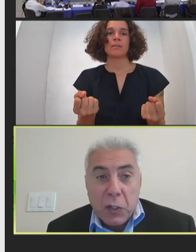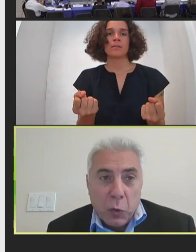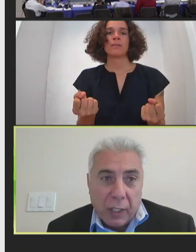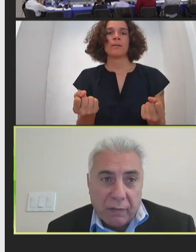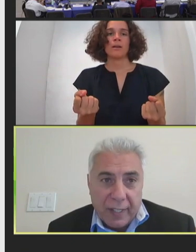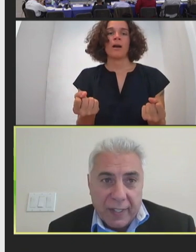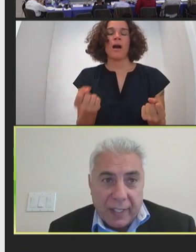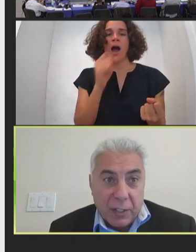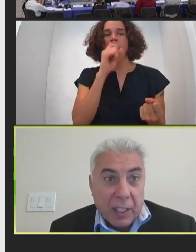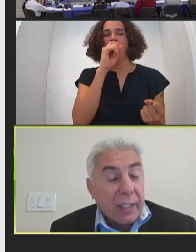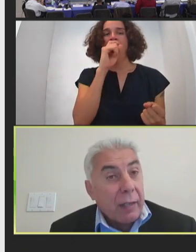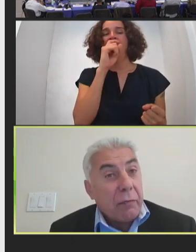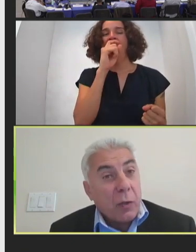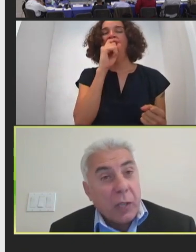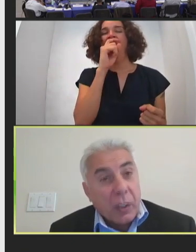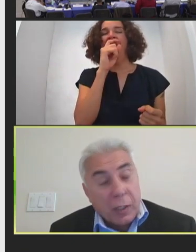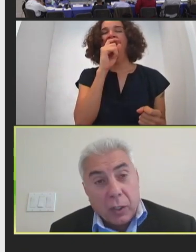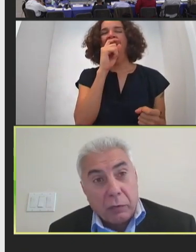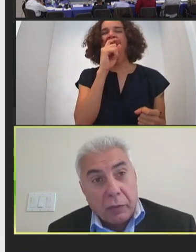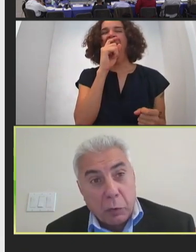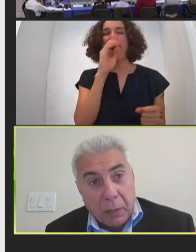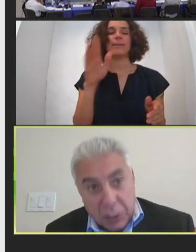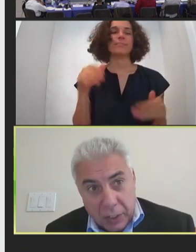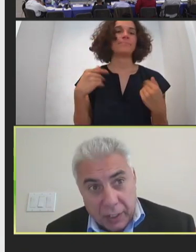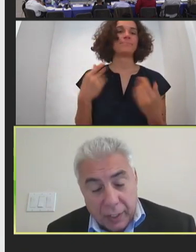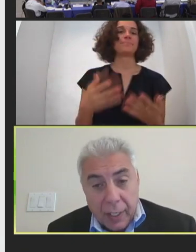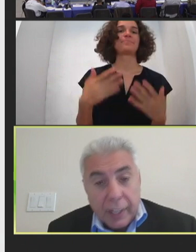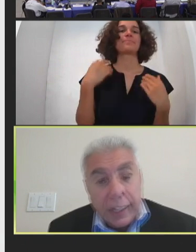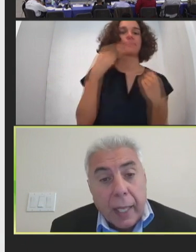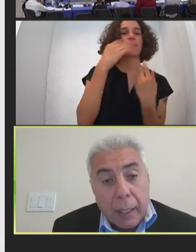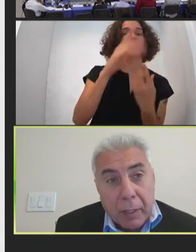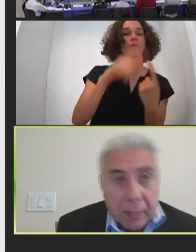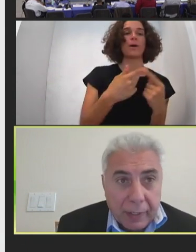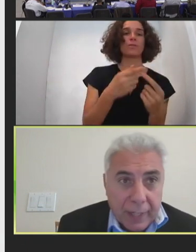student vaccination. And they found out a lot of information here that helped them address